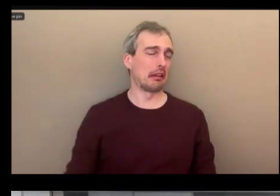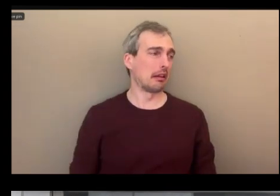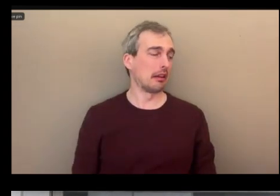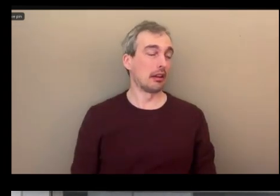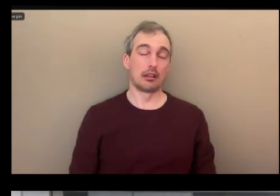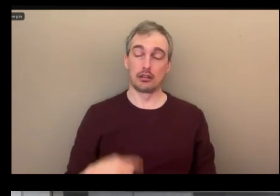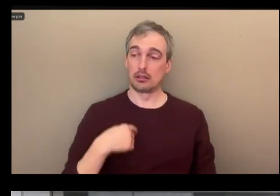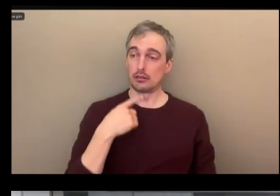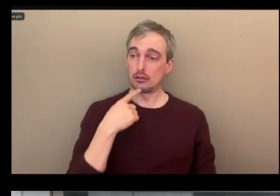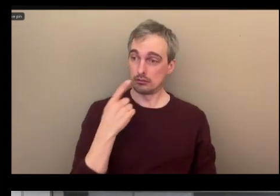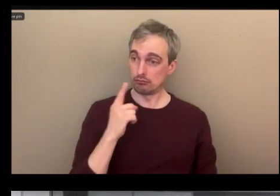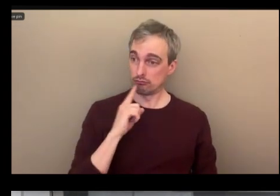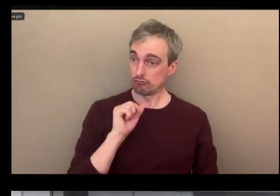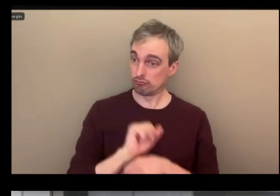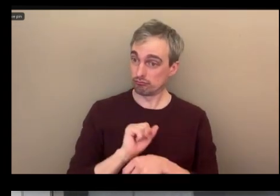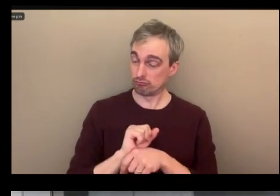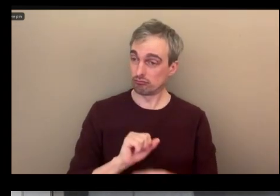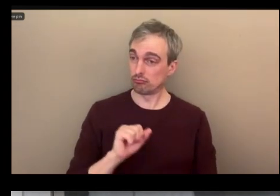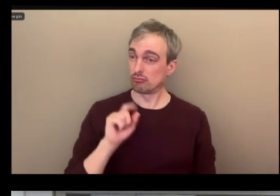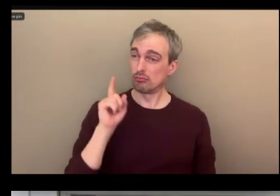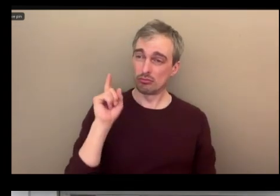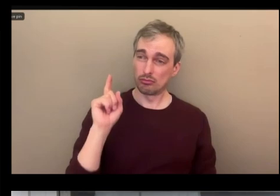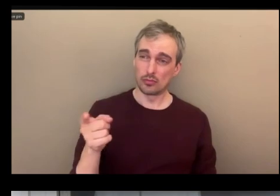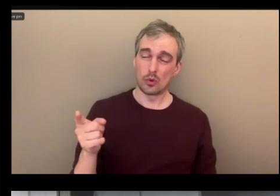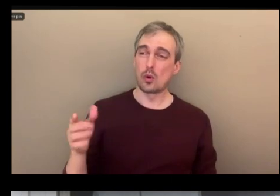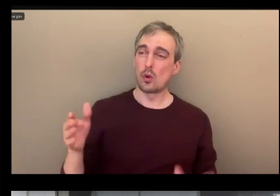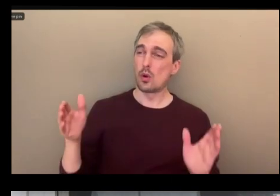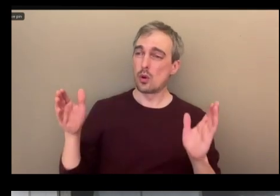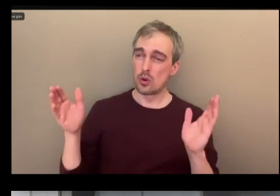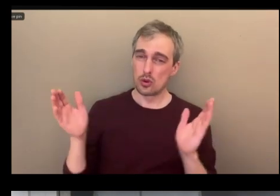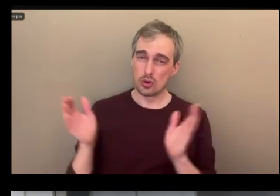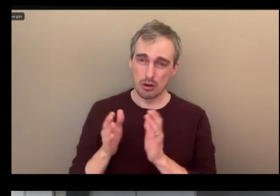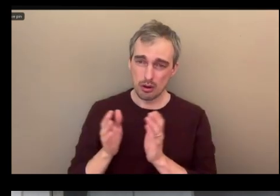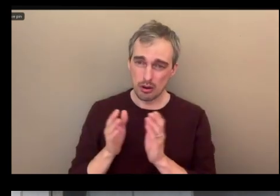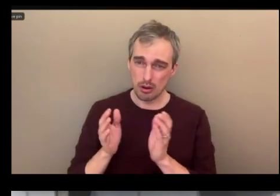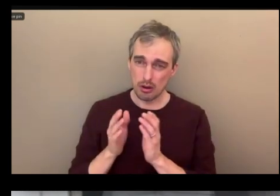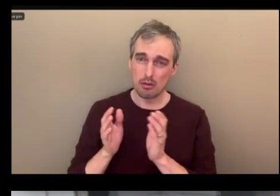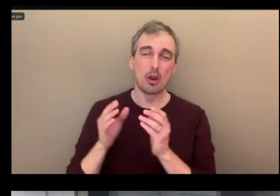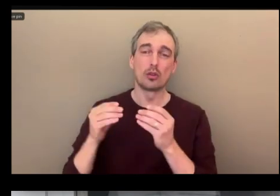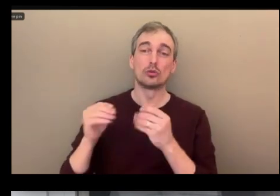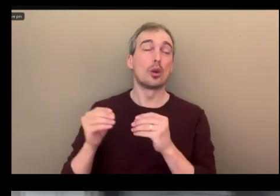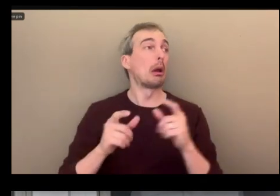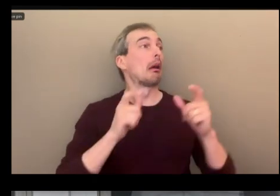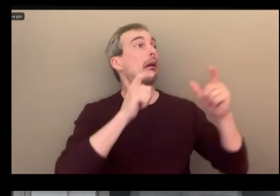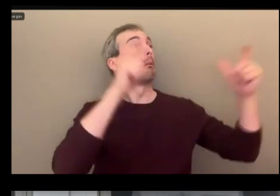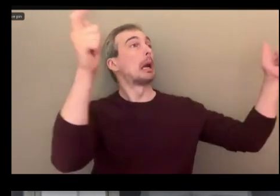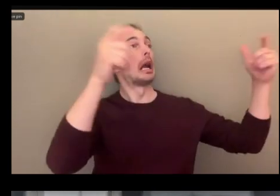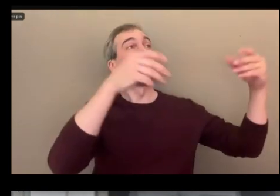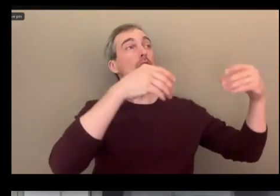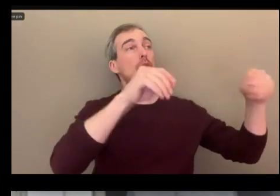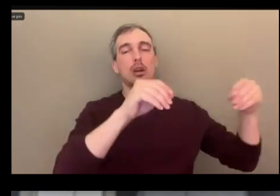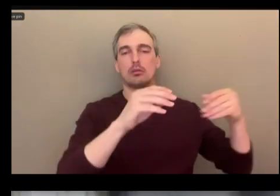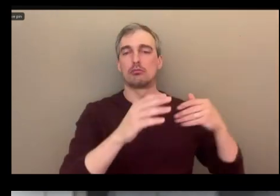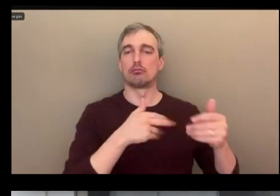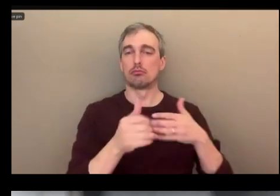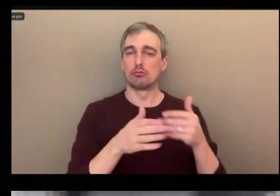that store manager, small, large, every morning, they get to their shop an hour, maybe two hours beforehand.